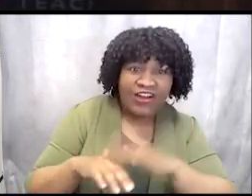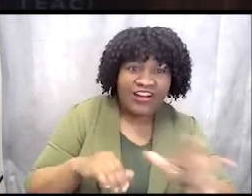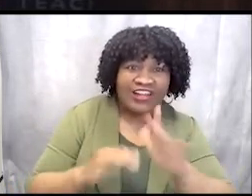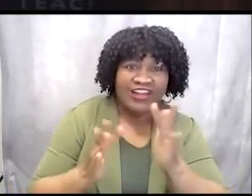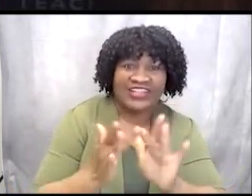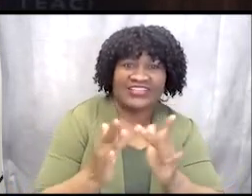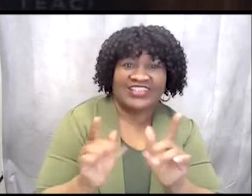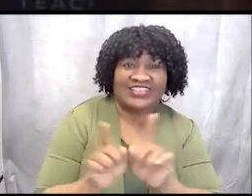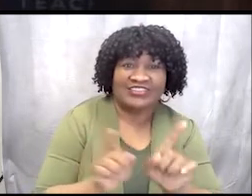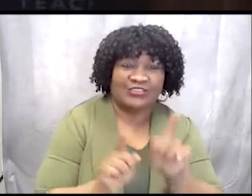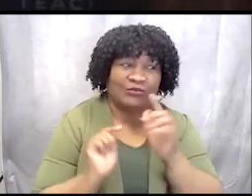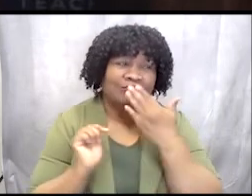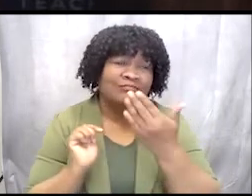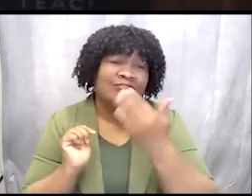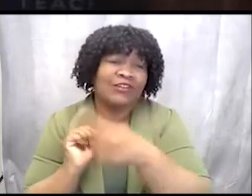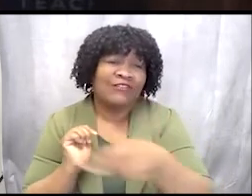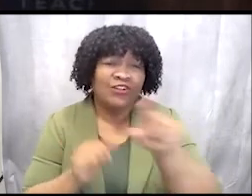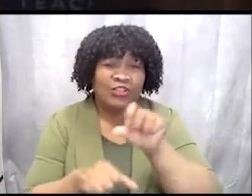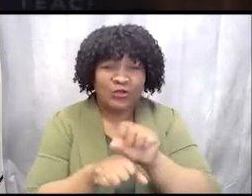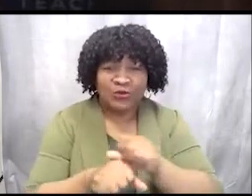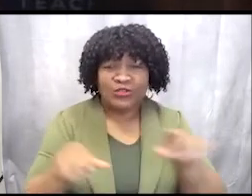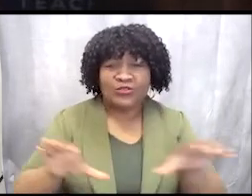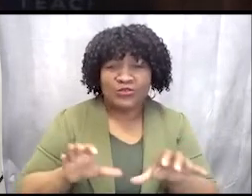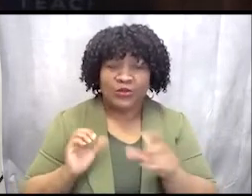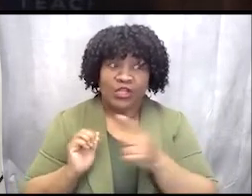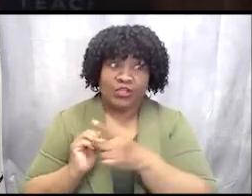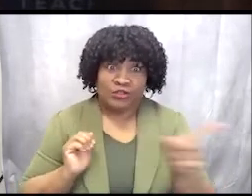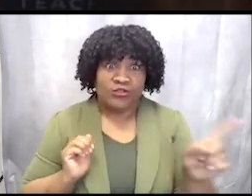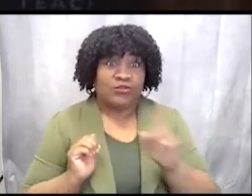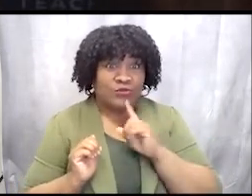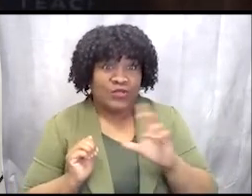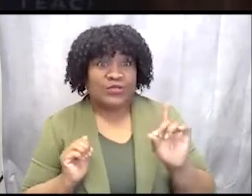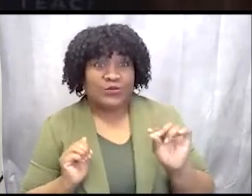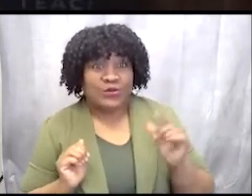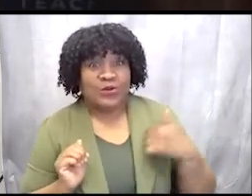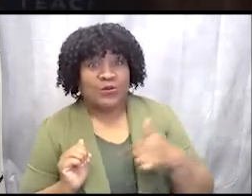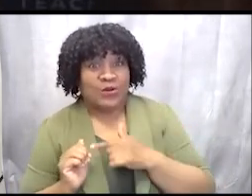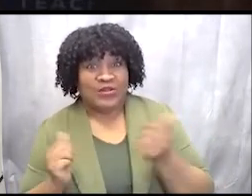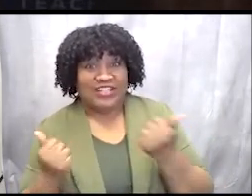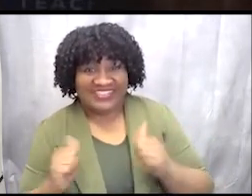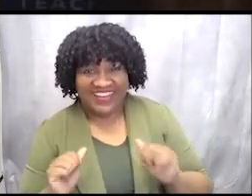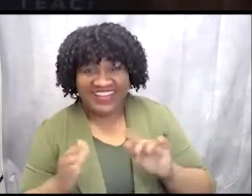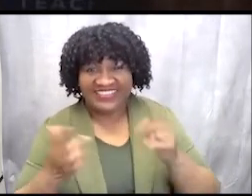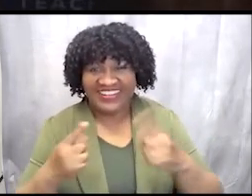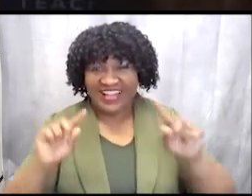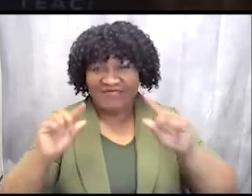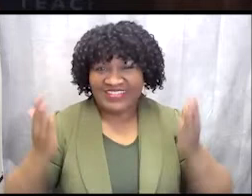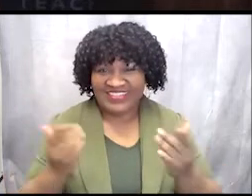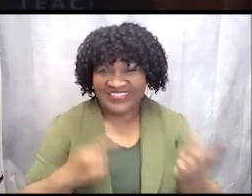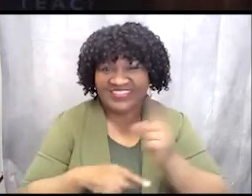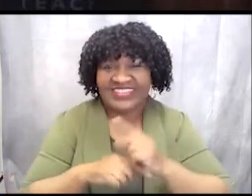for the work that they're doing, that they're the ones who actually do the things that we're trying to accomplish here today.